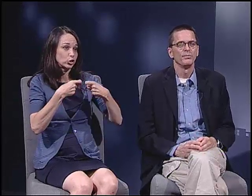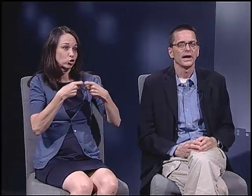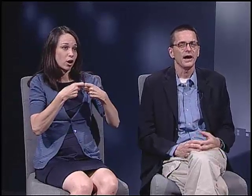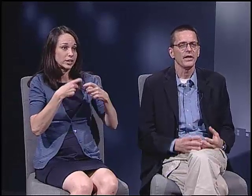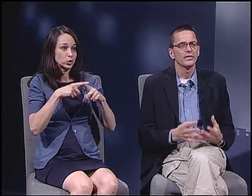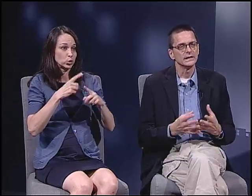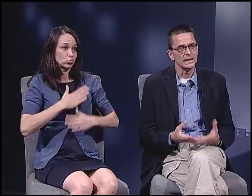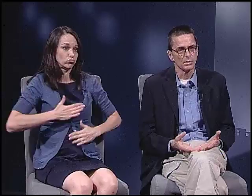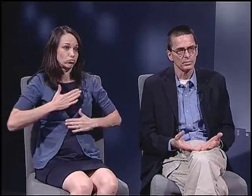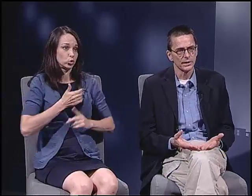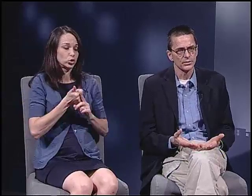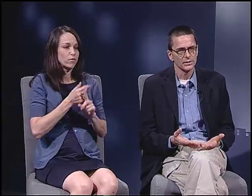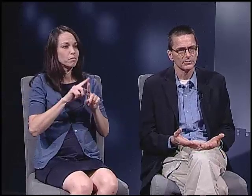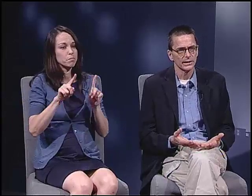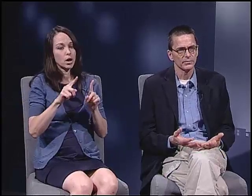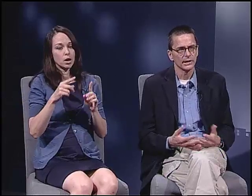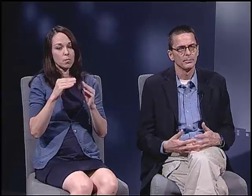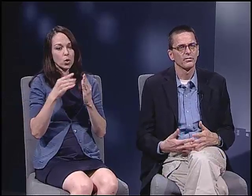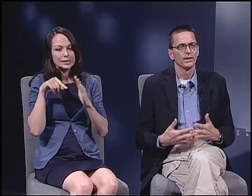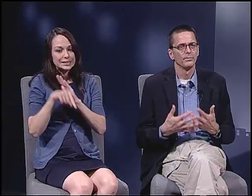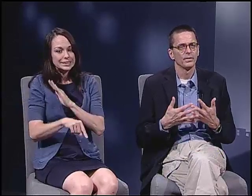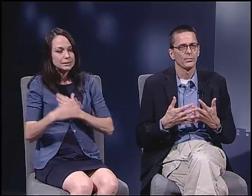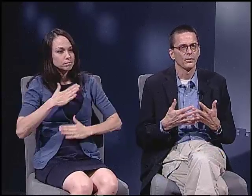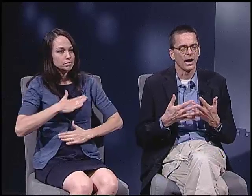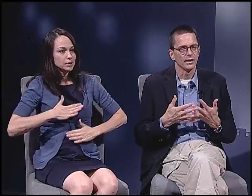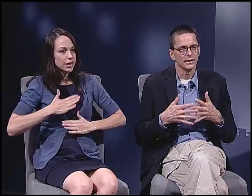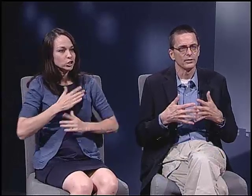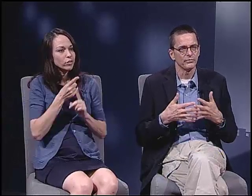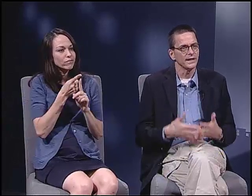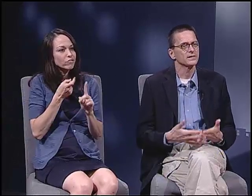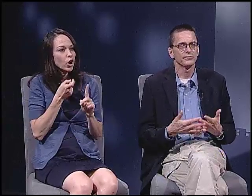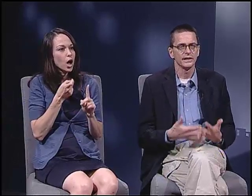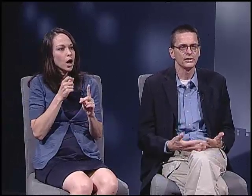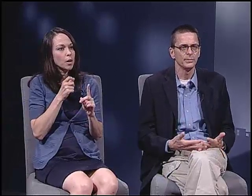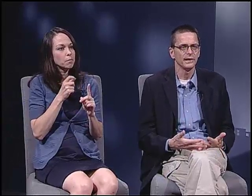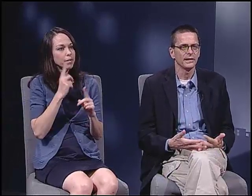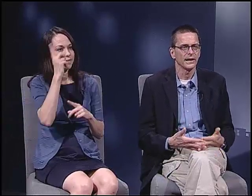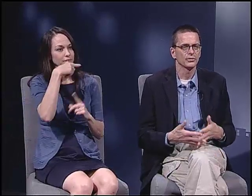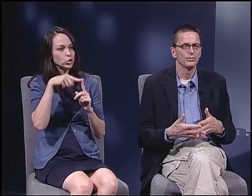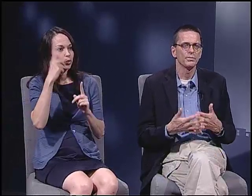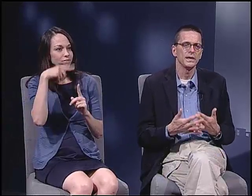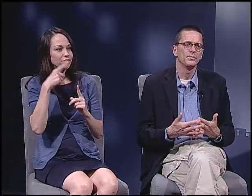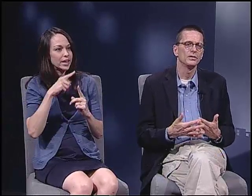but I think the deeper pleasures of life come from, you know, face-to-face human interaction with people